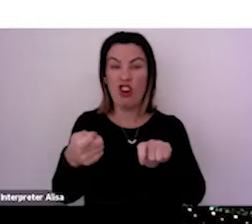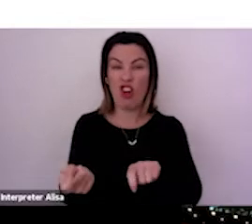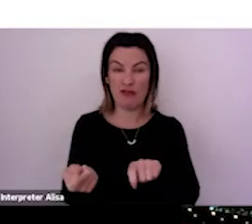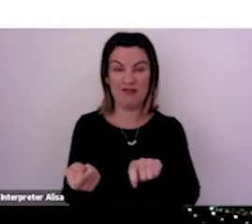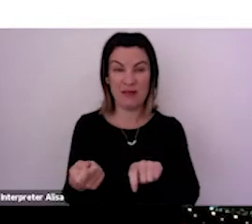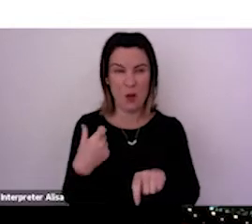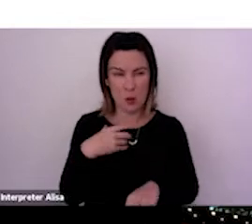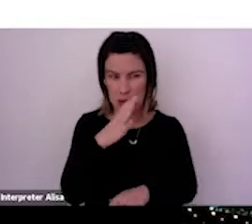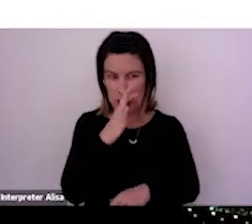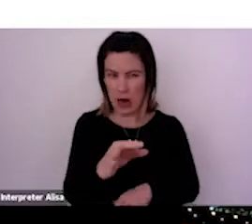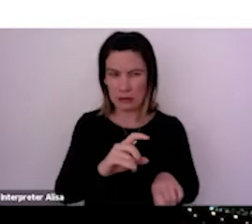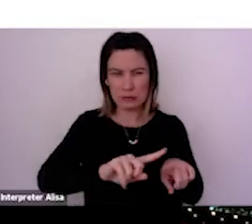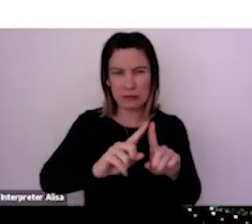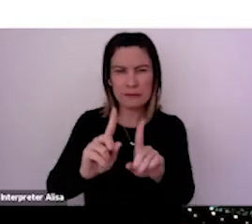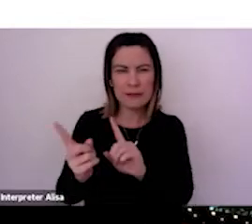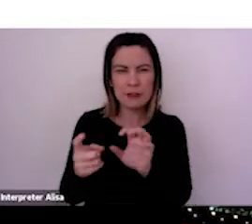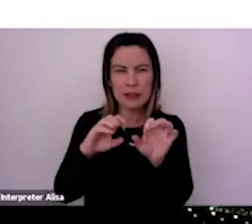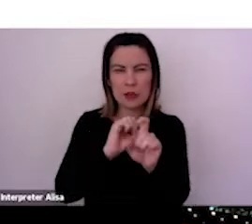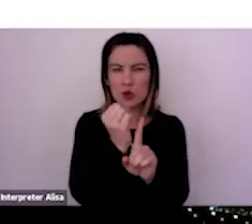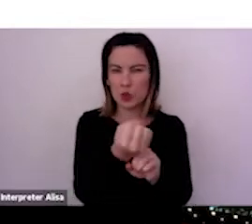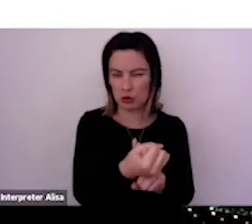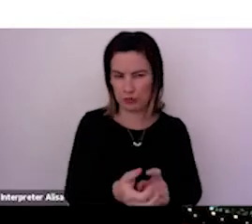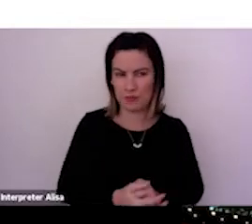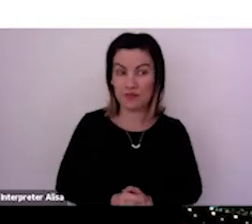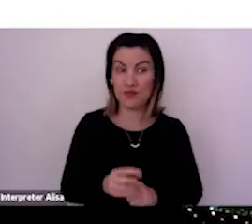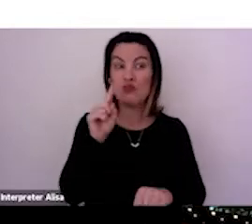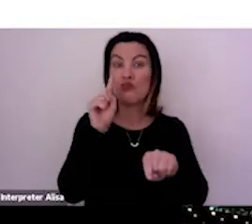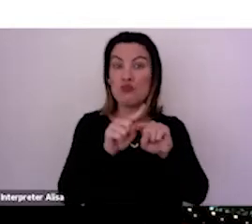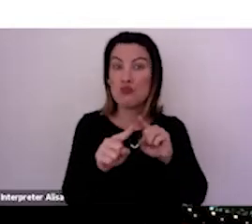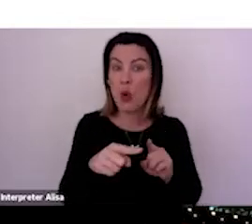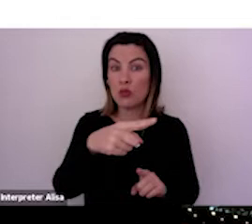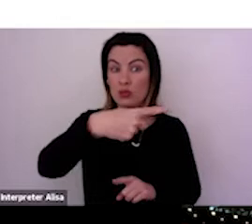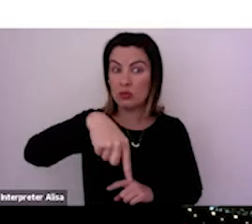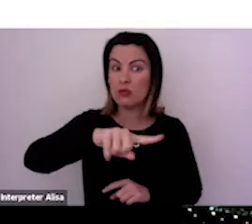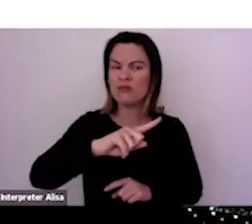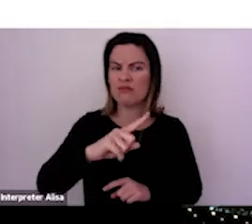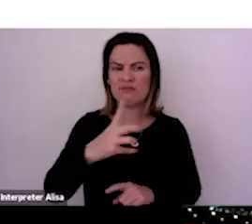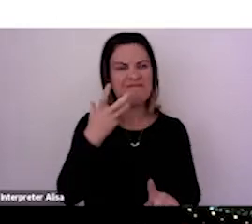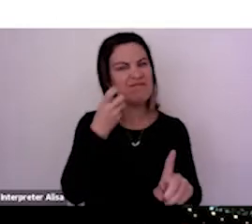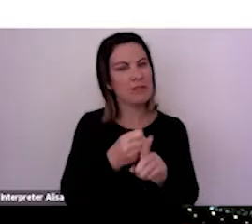and basically most people have been affected in some way in the past four months.